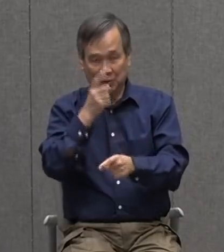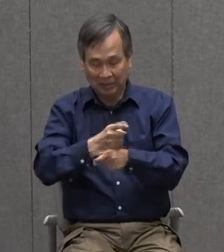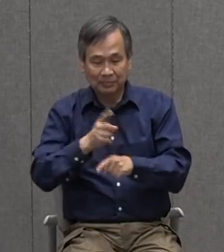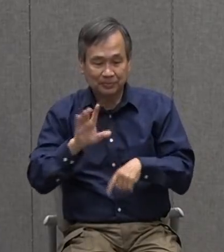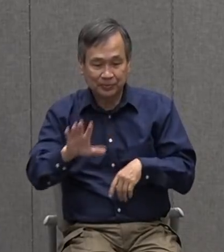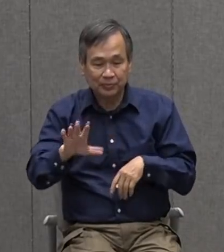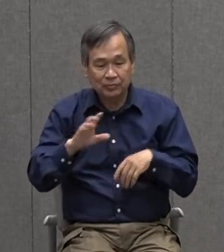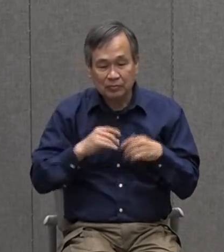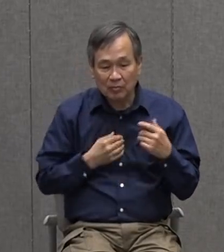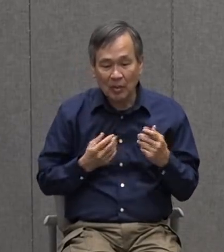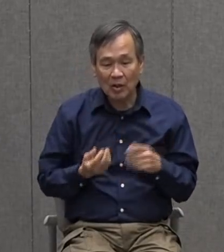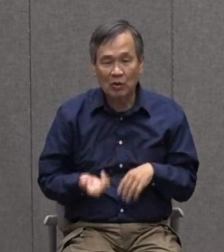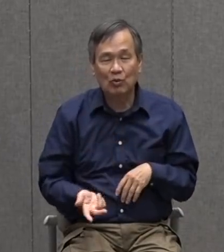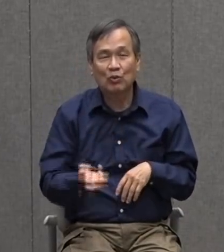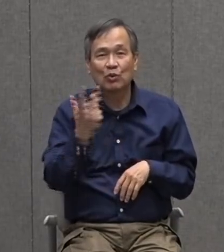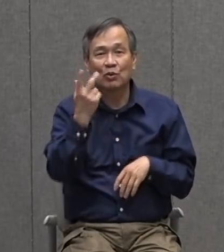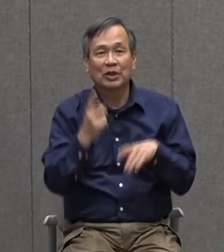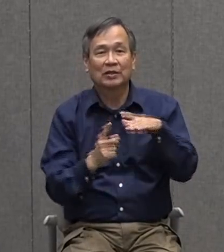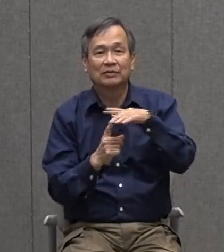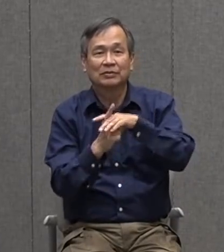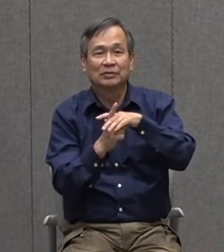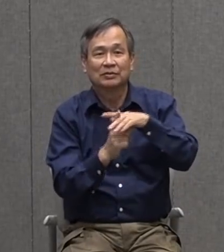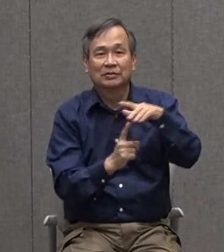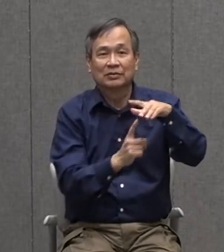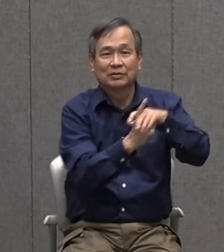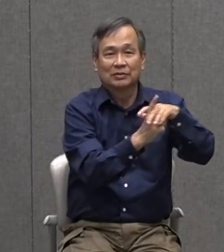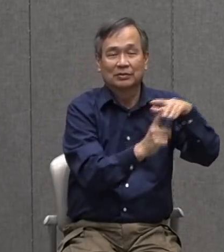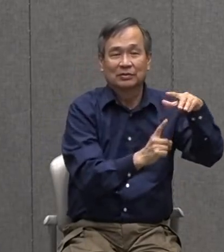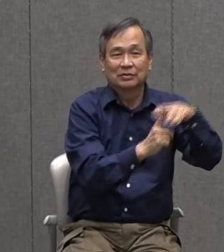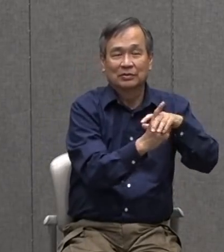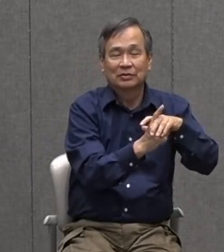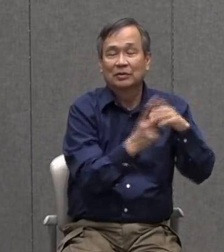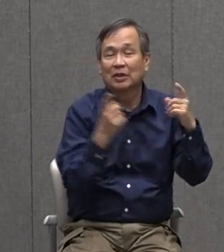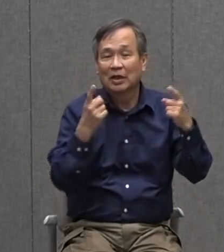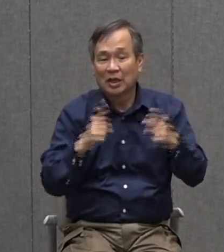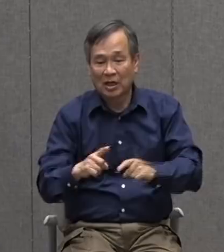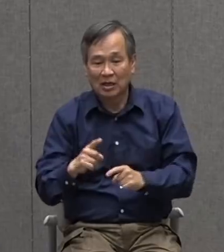three sprouts came up, and in the fall six seeds were made.